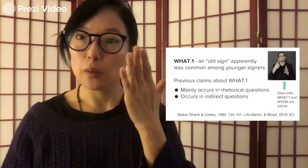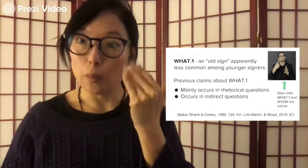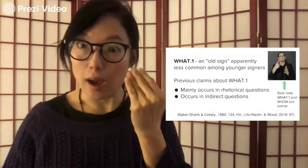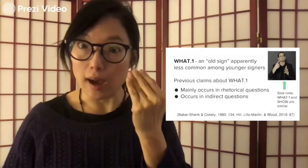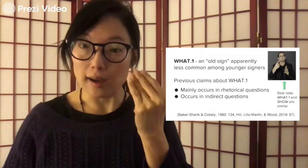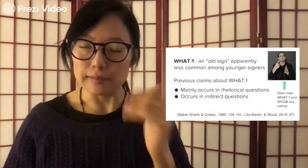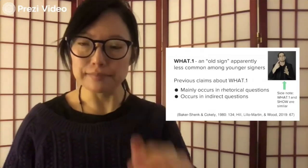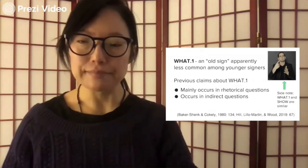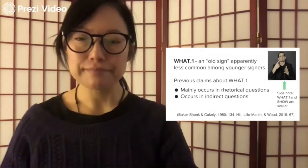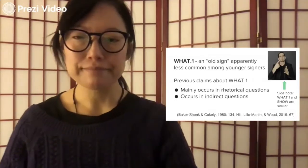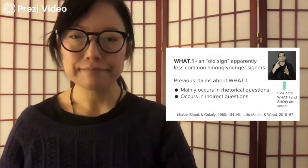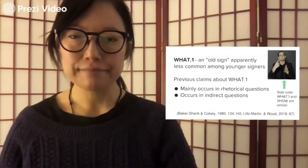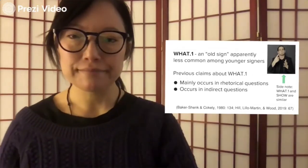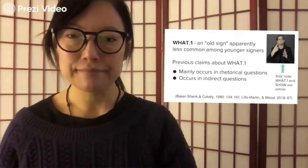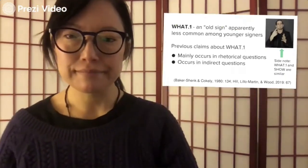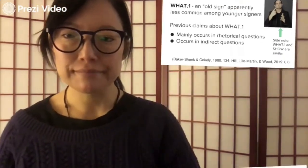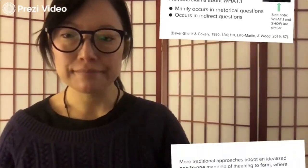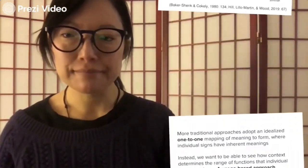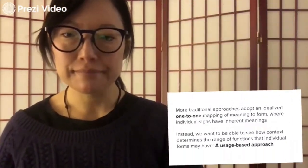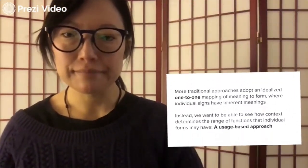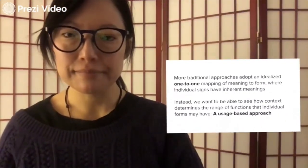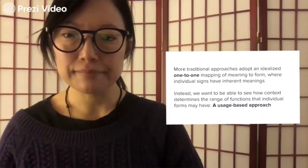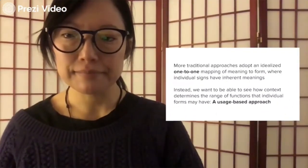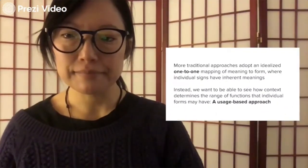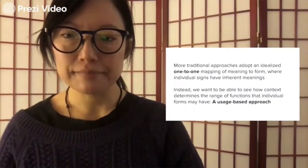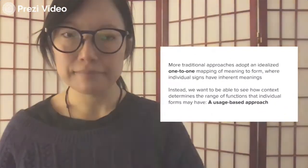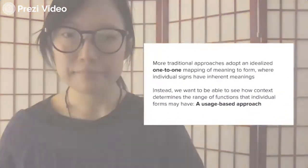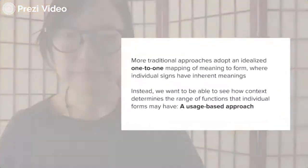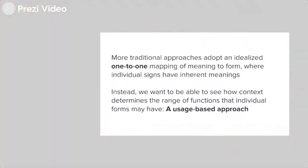what do and what one, why is that?